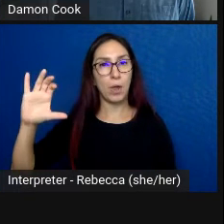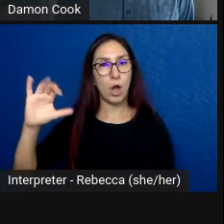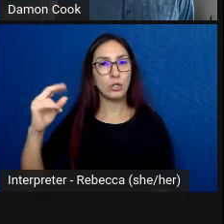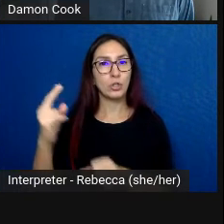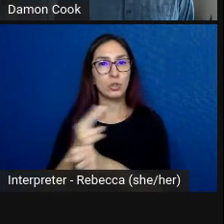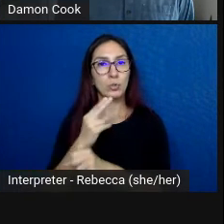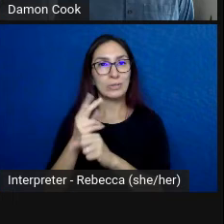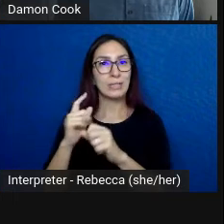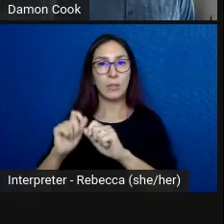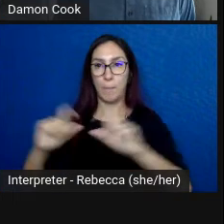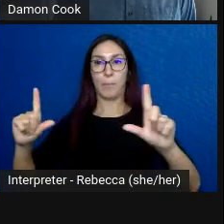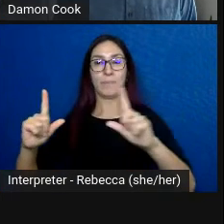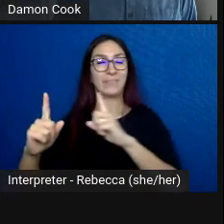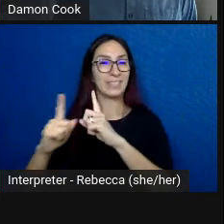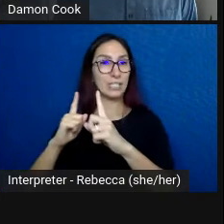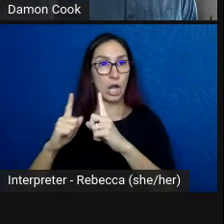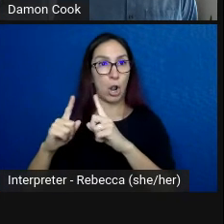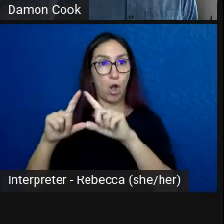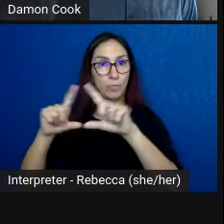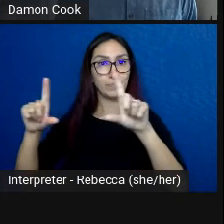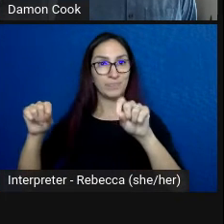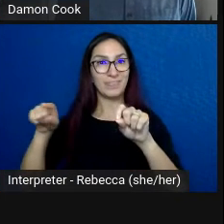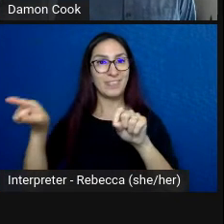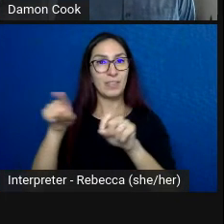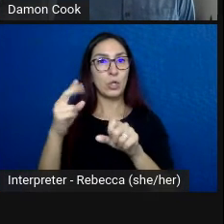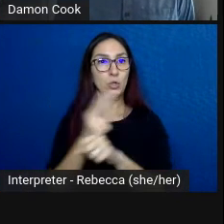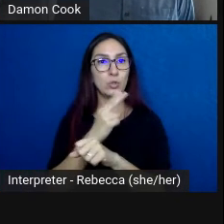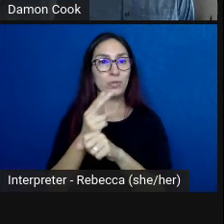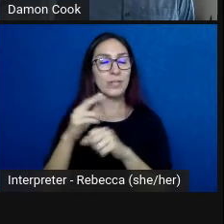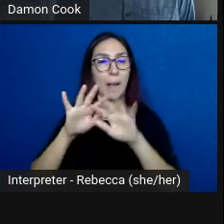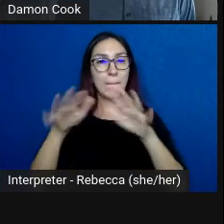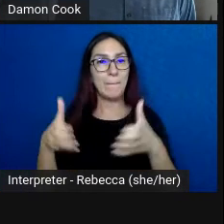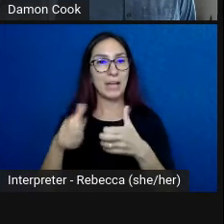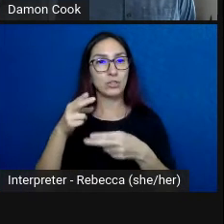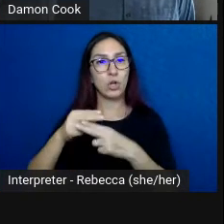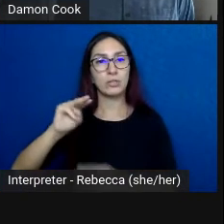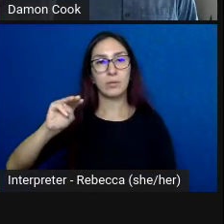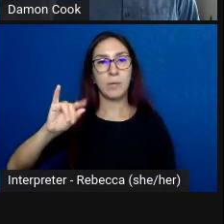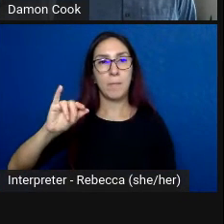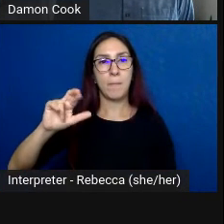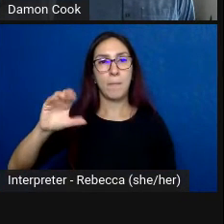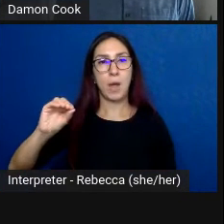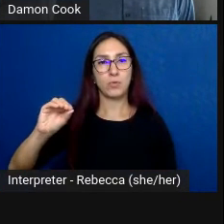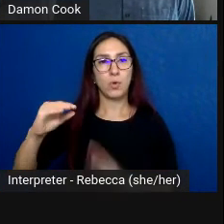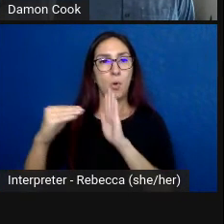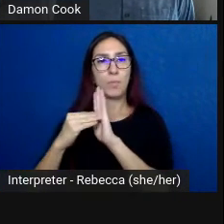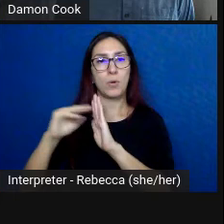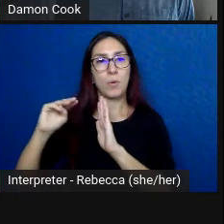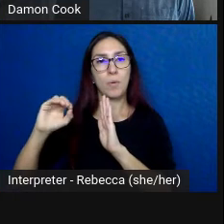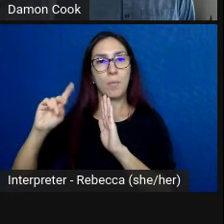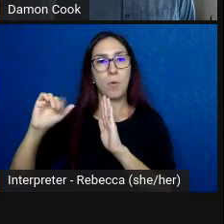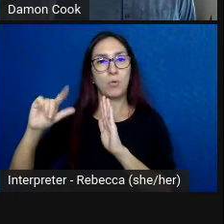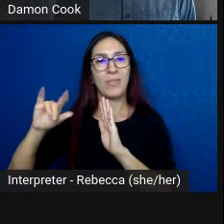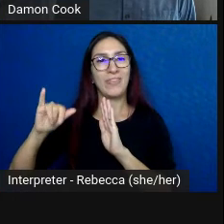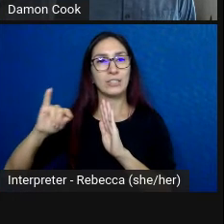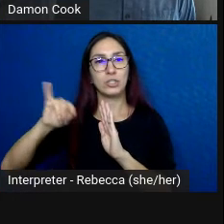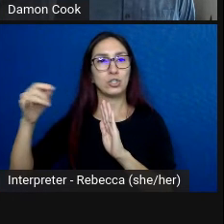They're actually using a package called Micromodal, which is a JavaScript dependency to surface the toggle menu functionality.